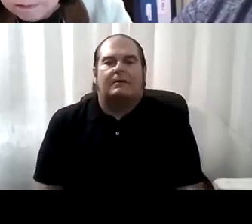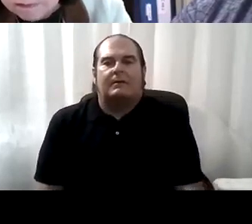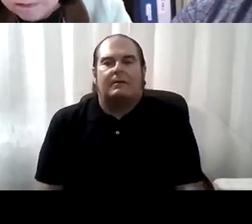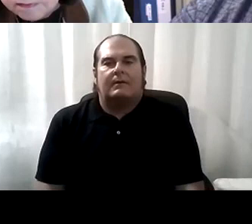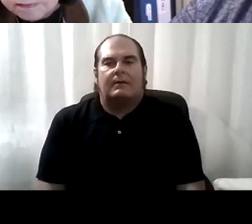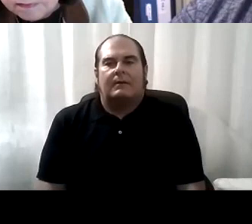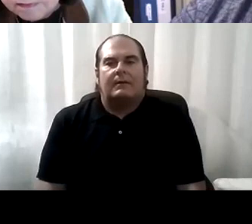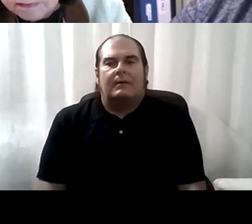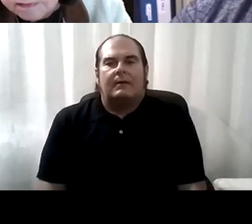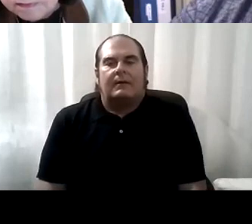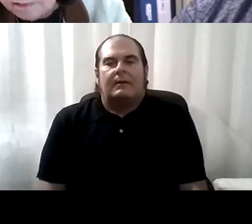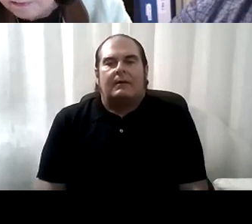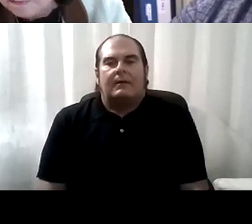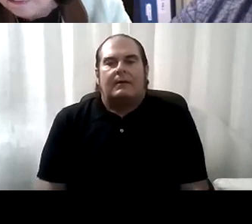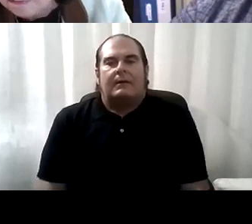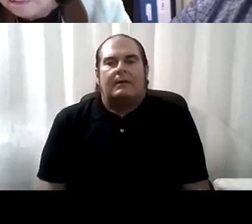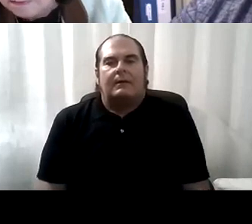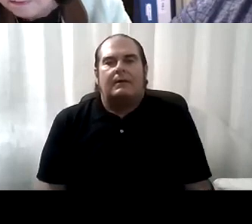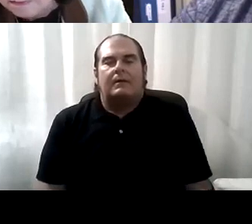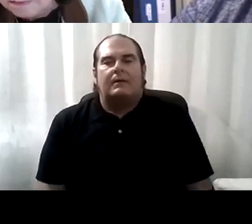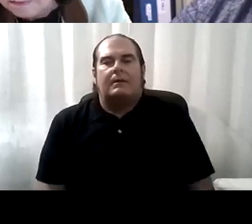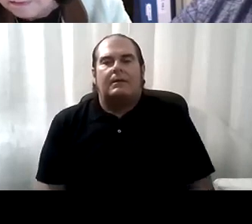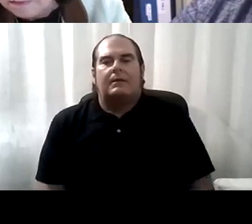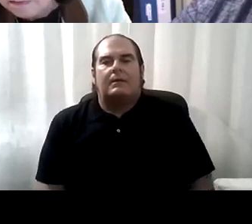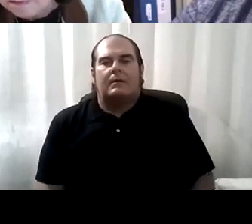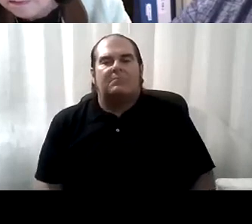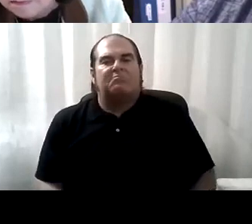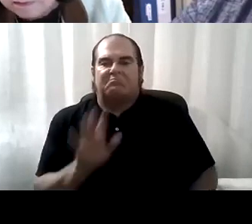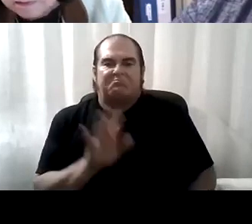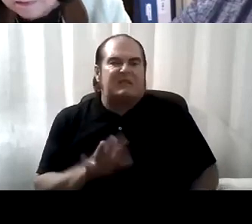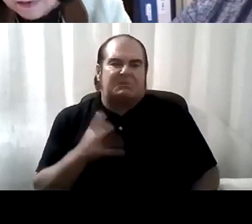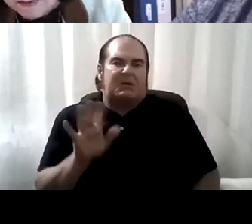But we have -- yeah, that's about it.